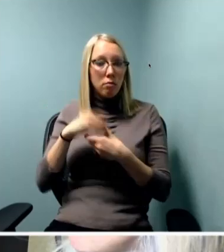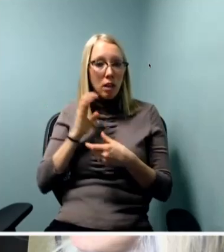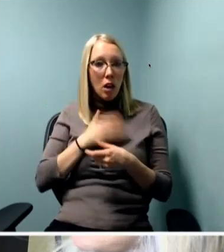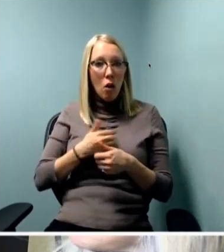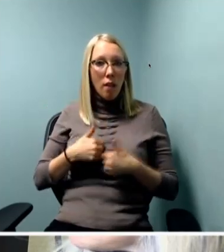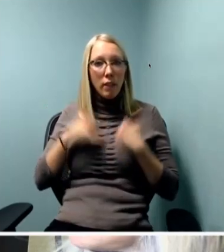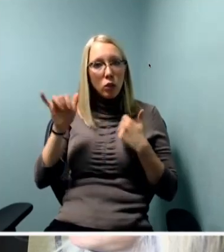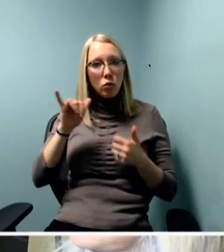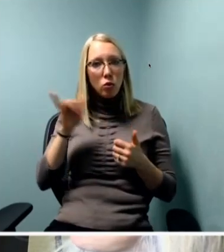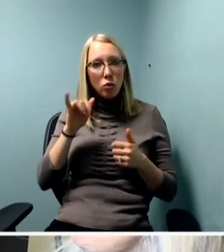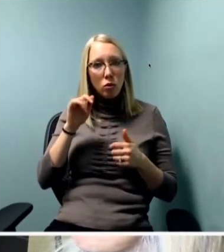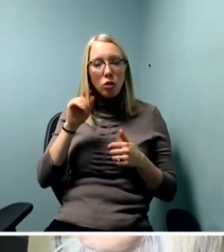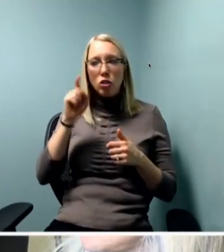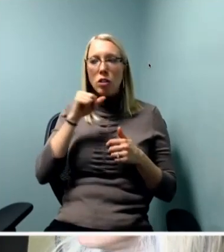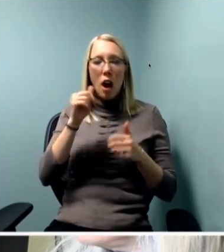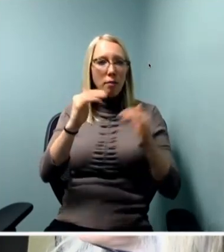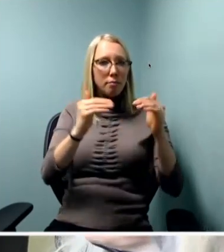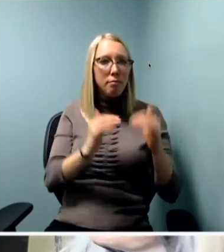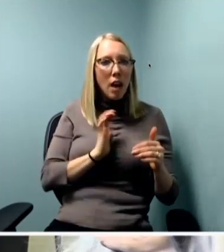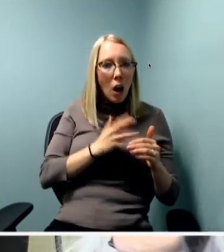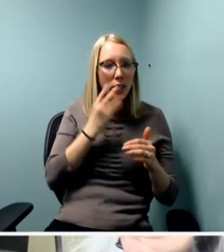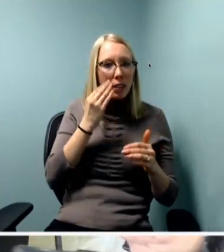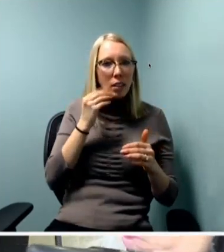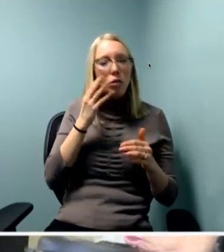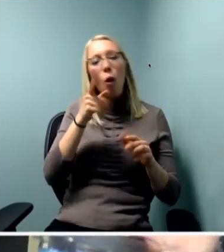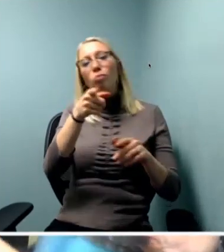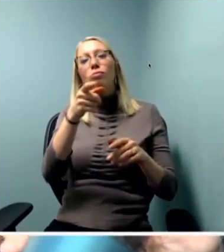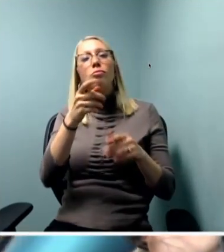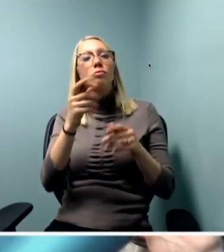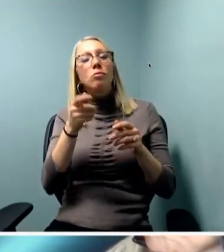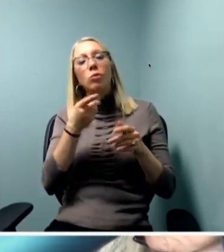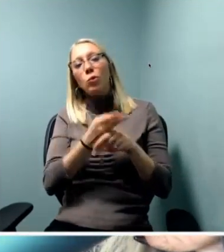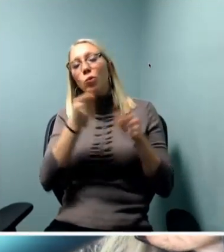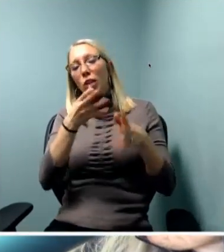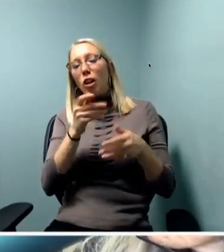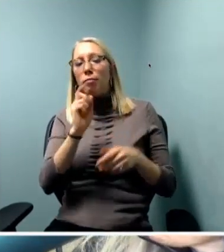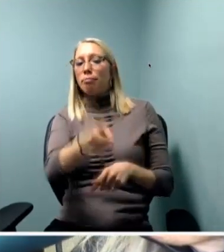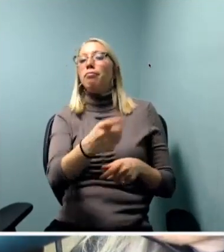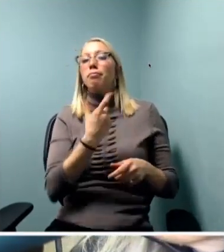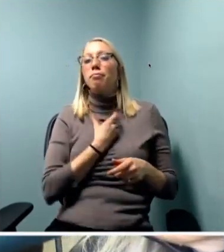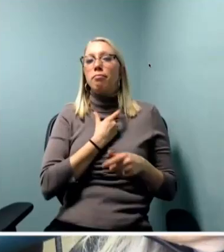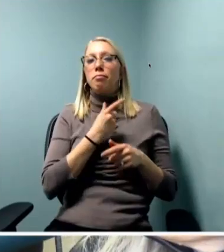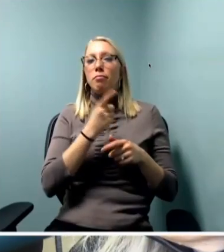by the fact that you're in a wheelchair, so you get a ribbon. No, let me earn my stuff!